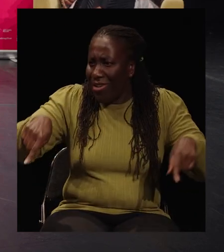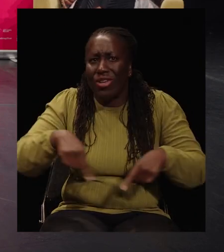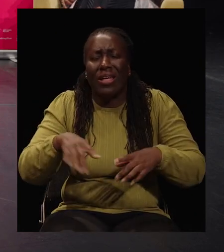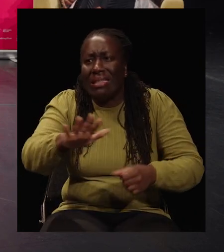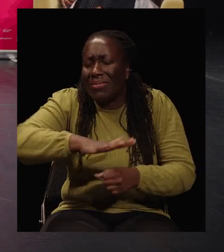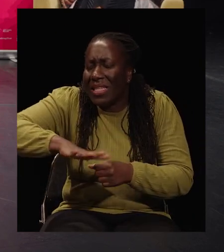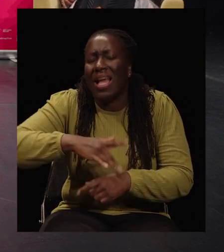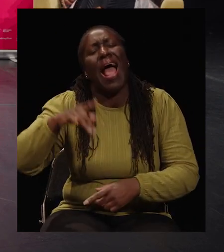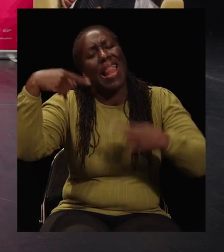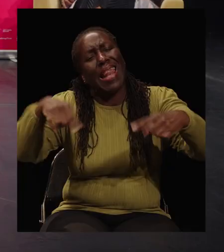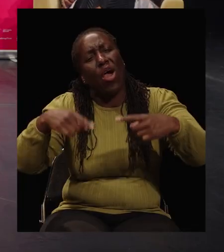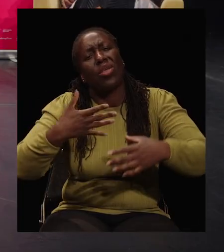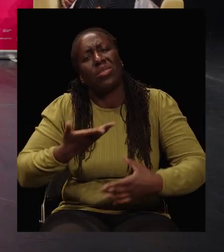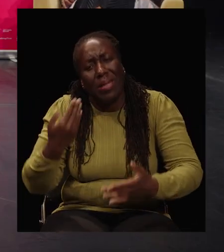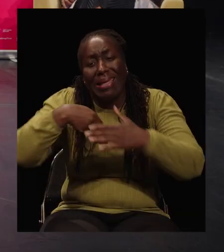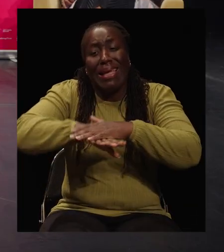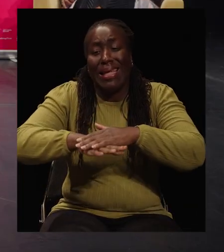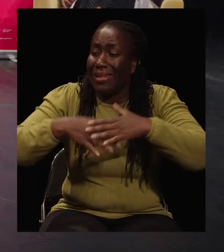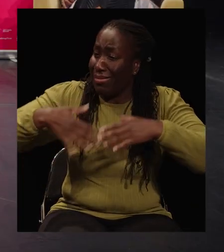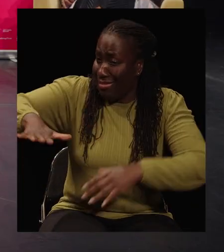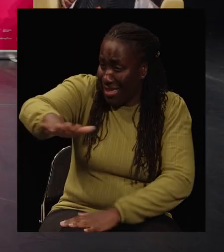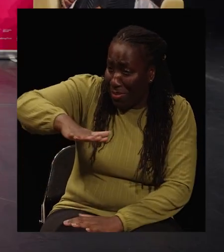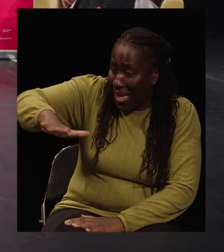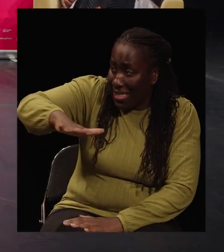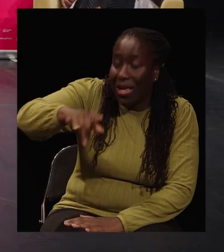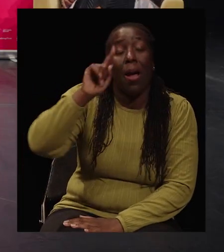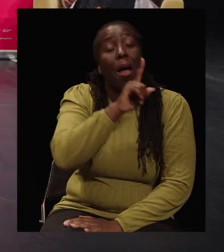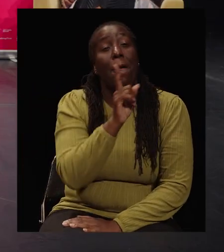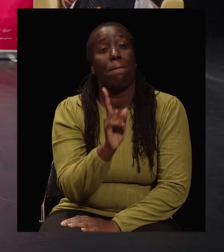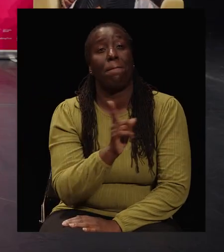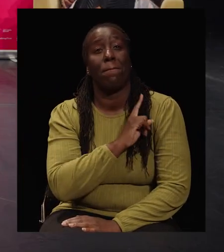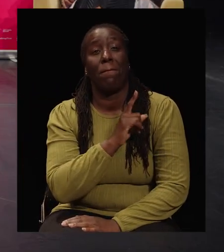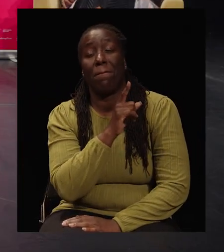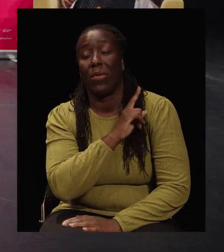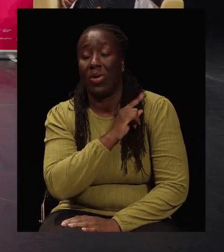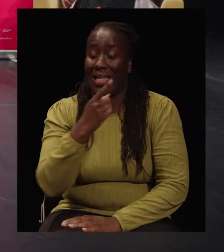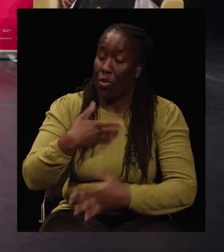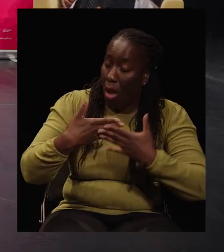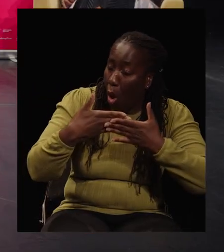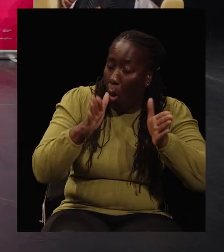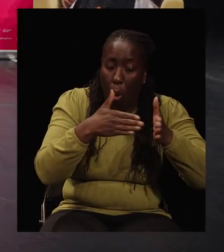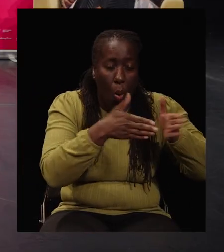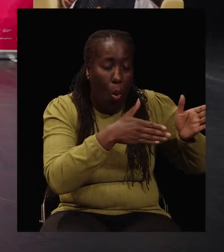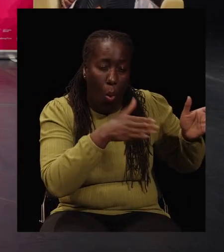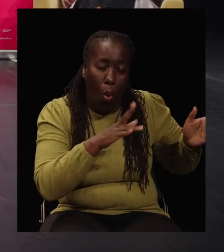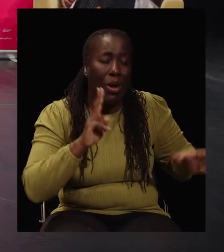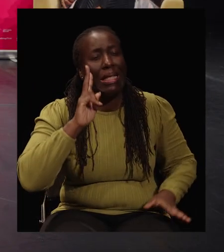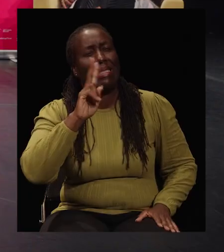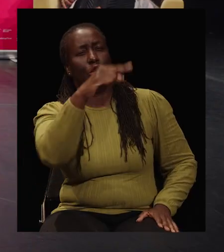I think that's very important. And I think that can open so much doors to physically sort of seeing yourself in a space and imagining yourself there,